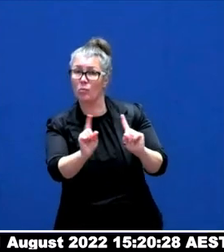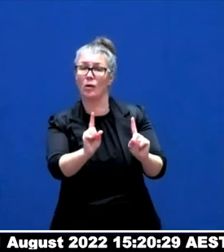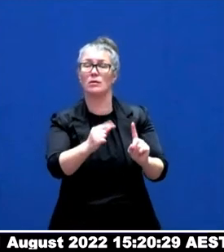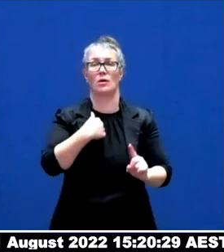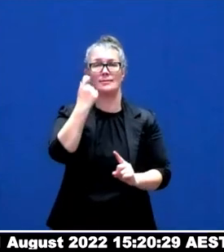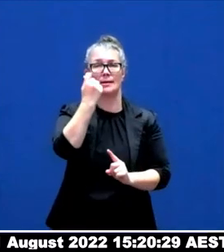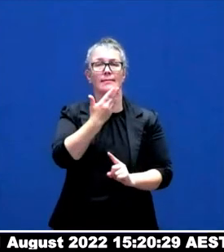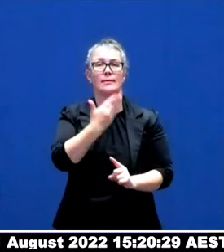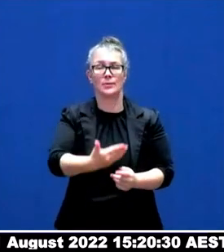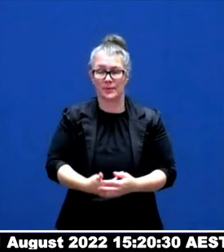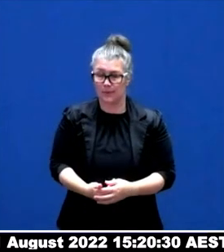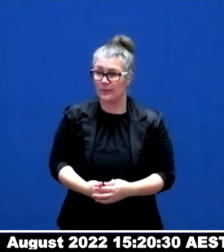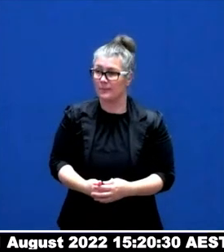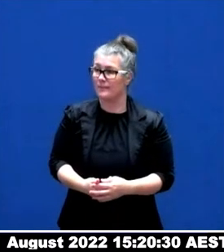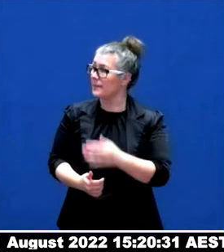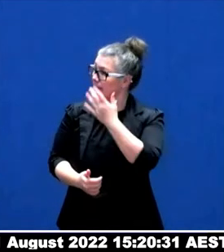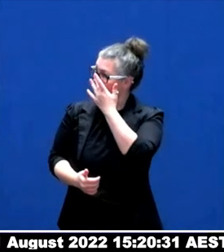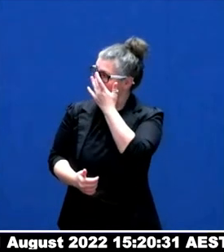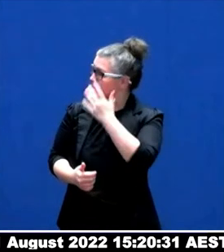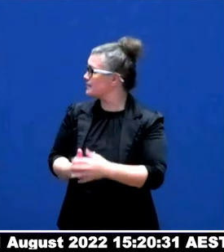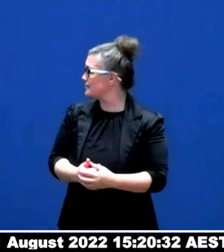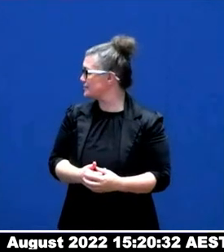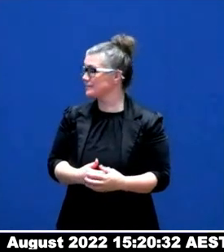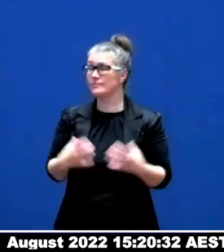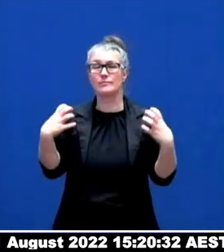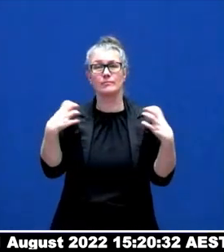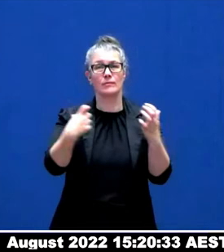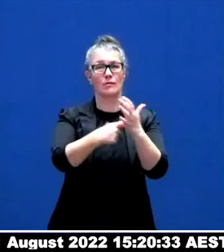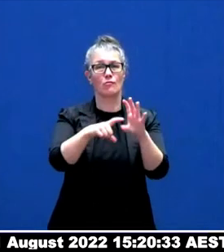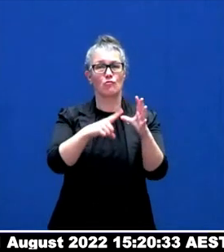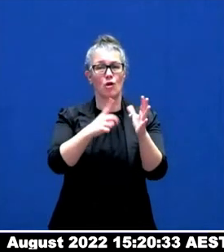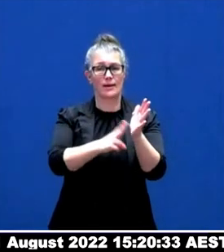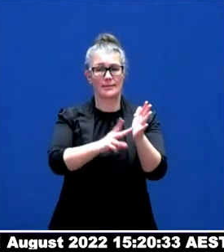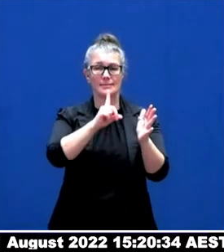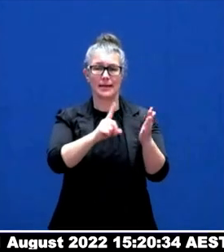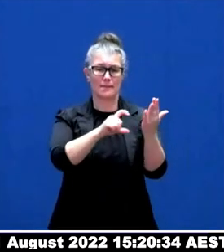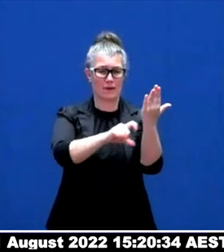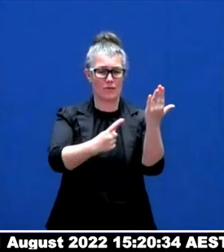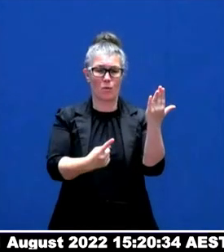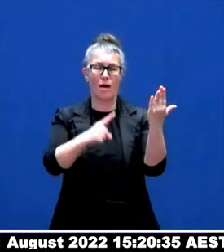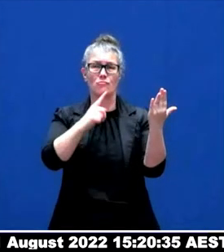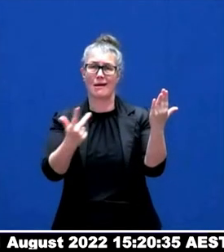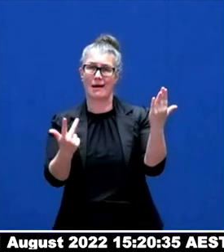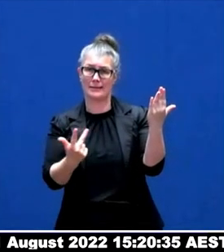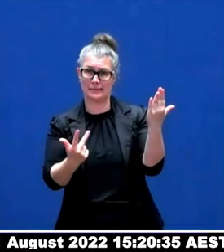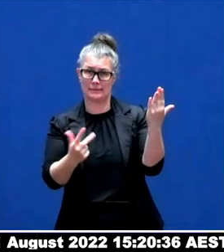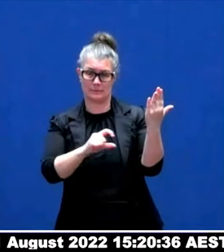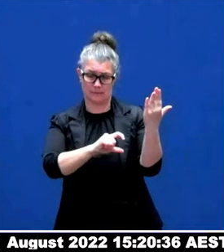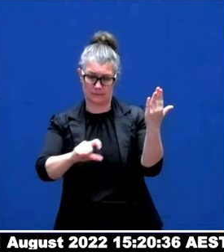Thank you. COMMISSIONER RYAN: Mr Chair, can I ask one other question? Yes. COMMISSIONER RYAN: Paragraph 118 of your statement refers to what people would